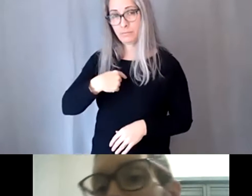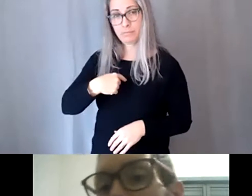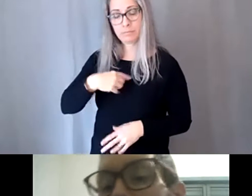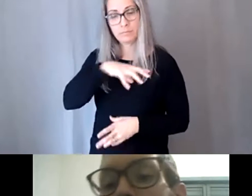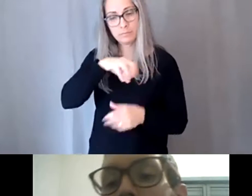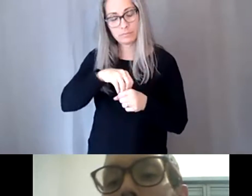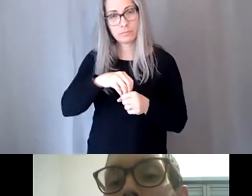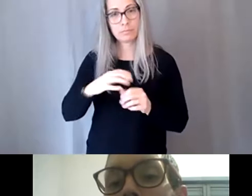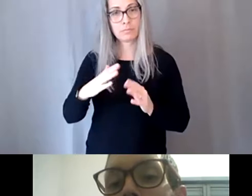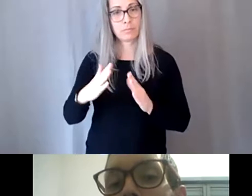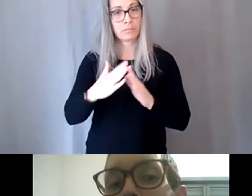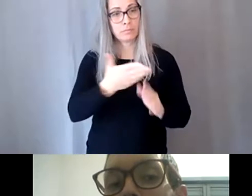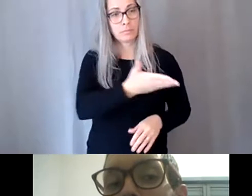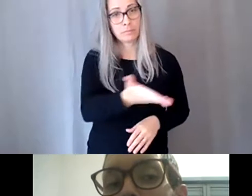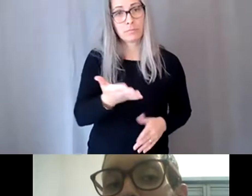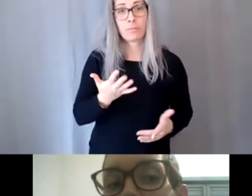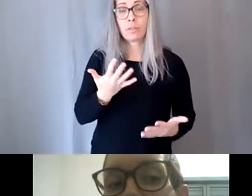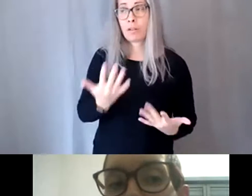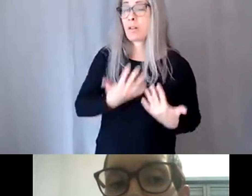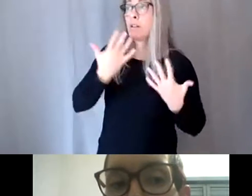have been anxiously awaiting a vaccination because they've been